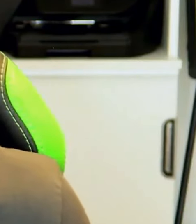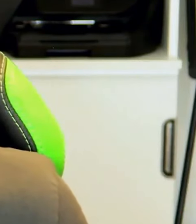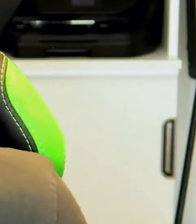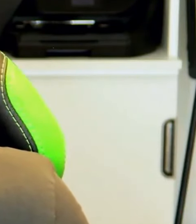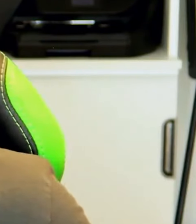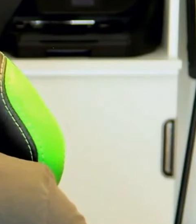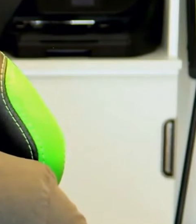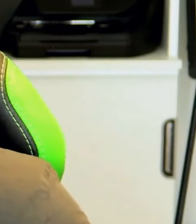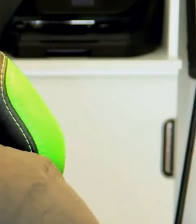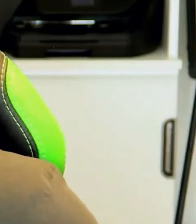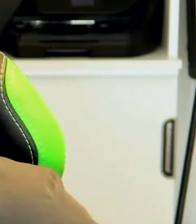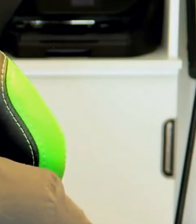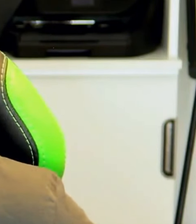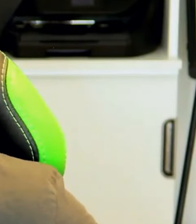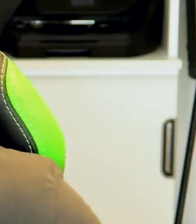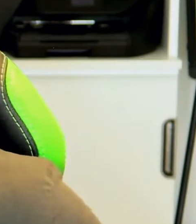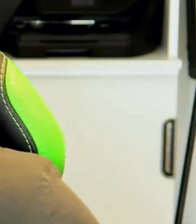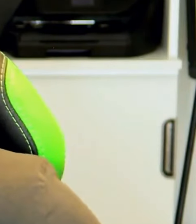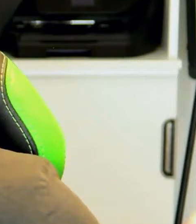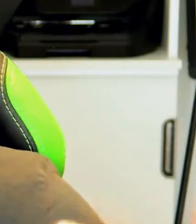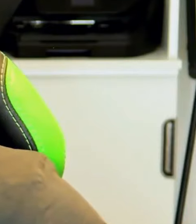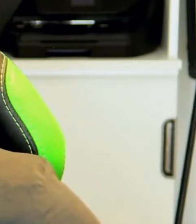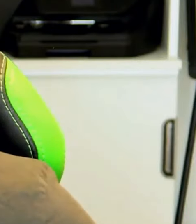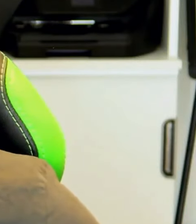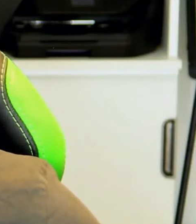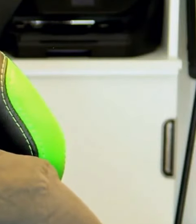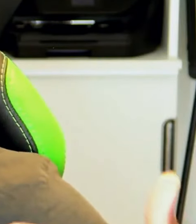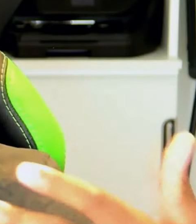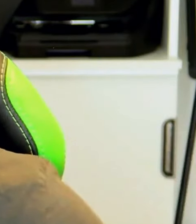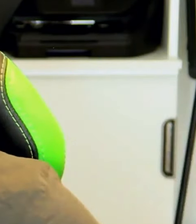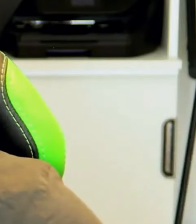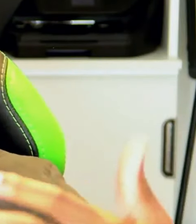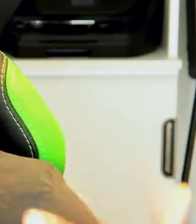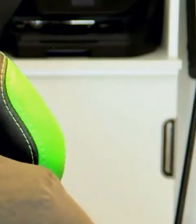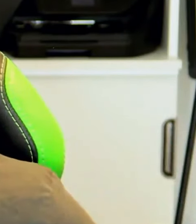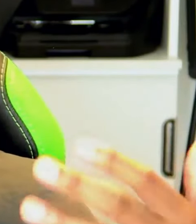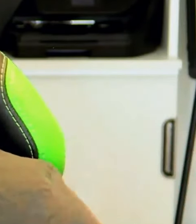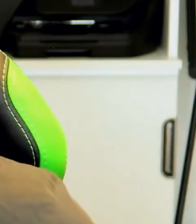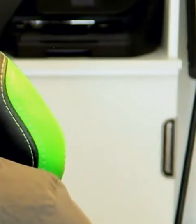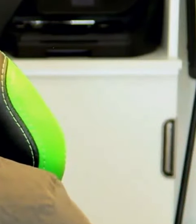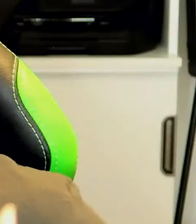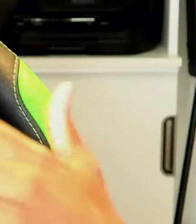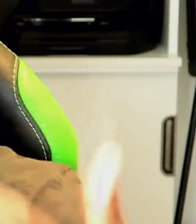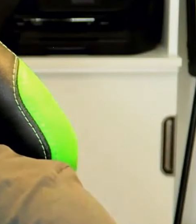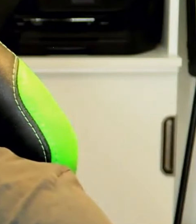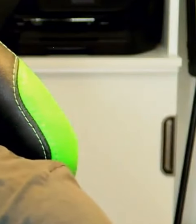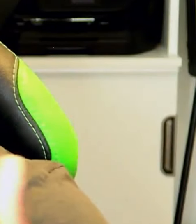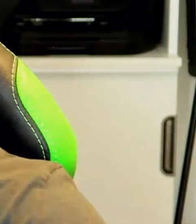ALSO WE'RE GOING TO HEAR FROM A FEW OF OUR FRIENDS AND WHAT THEIR YEAR HAS BEEN LIKE AND